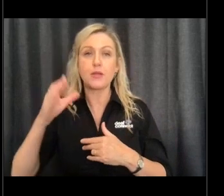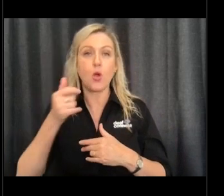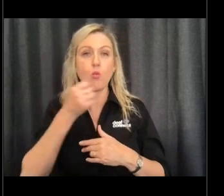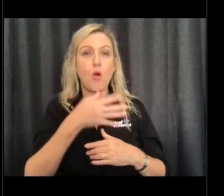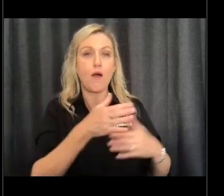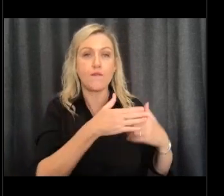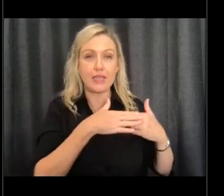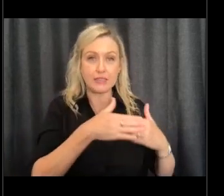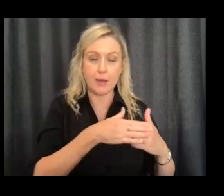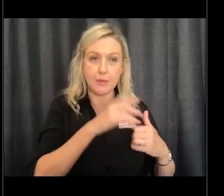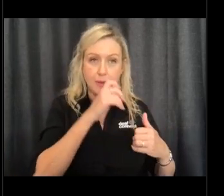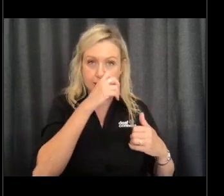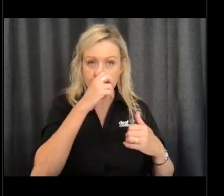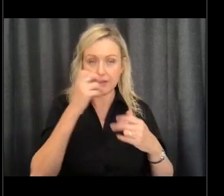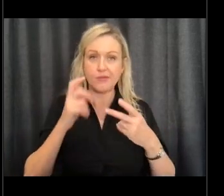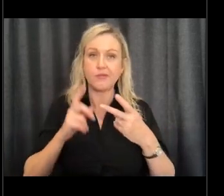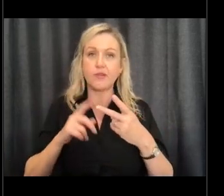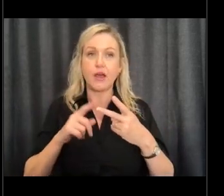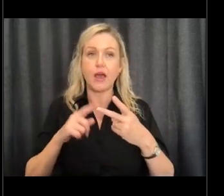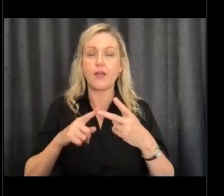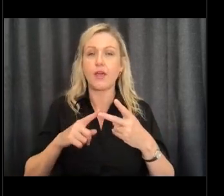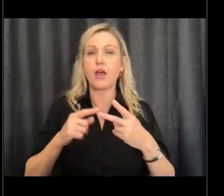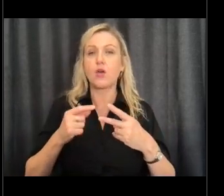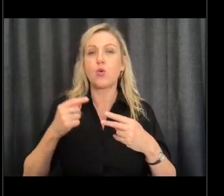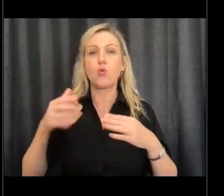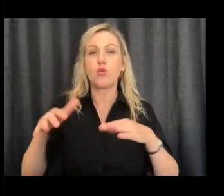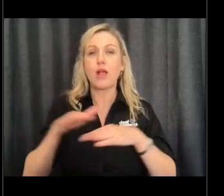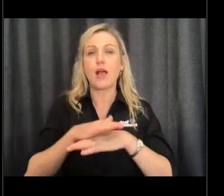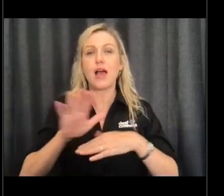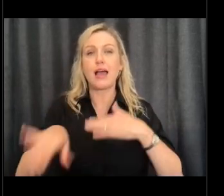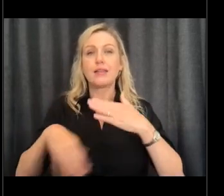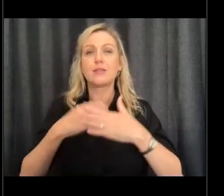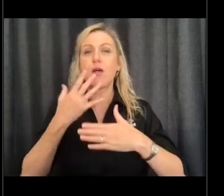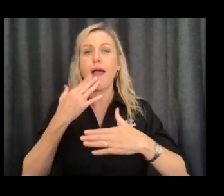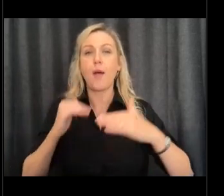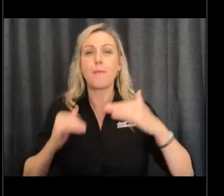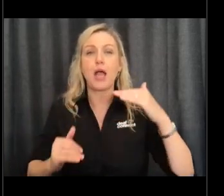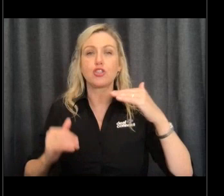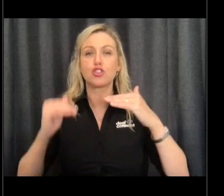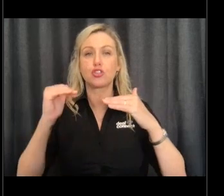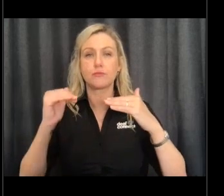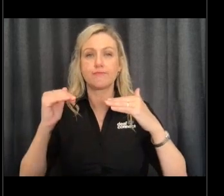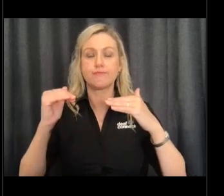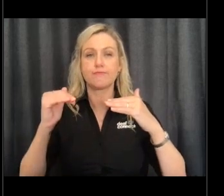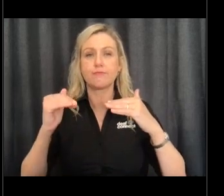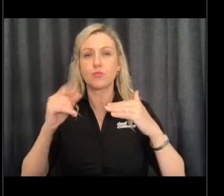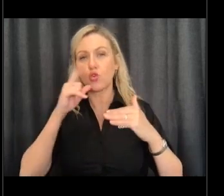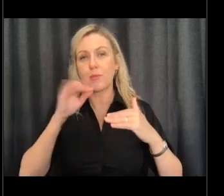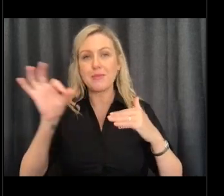we'll cover you for a particular amount, it might be a percentage, for example.